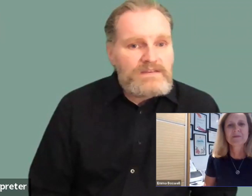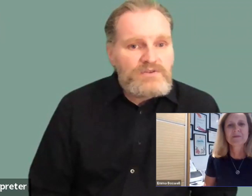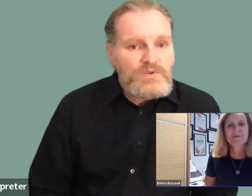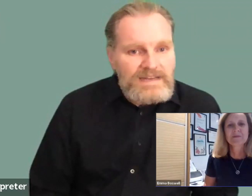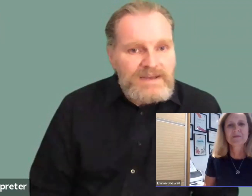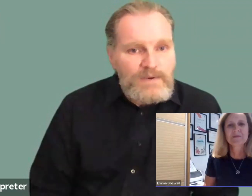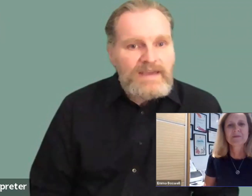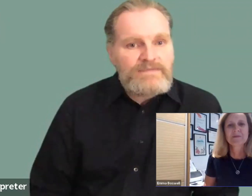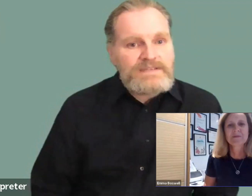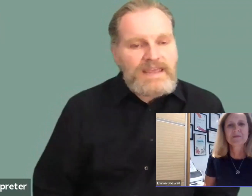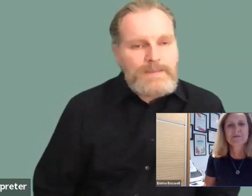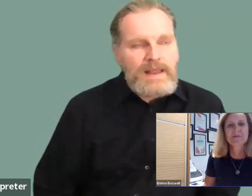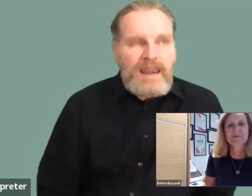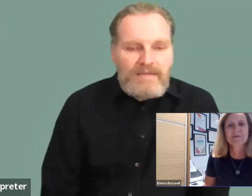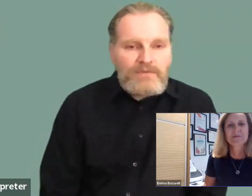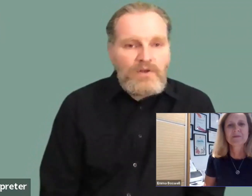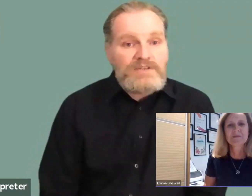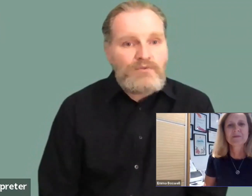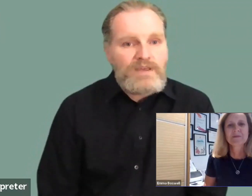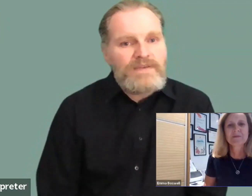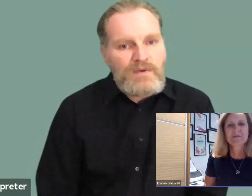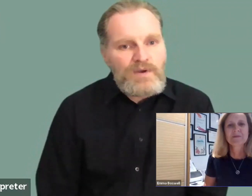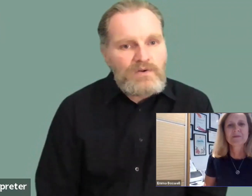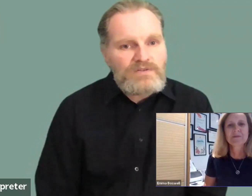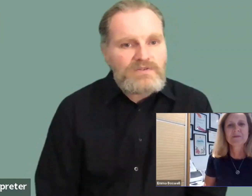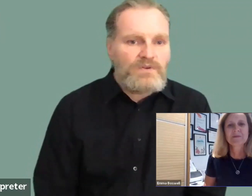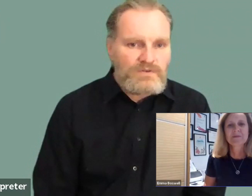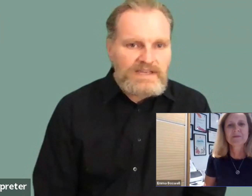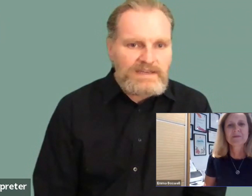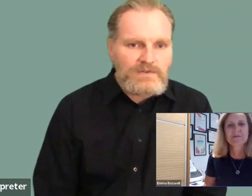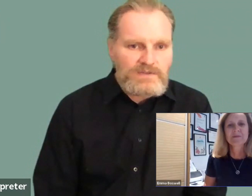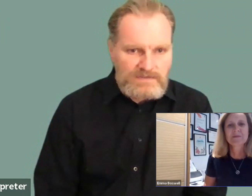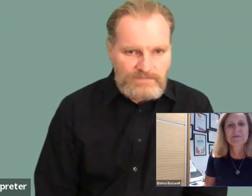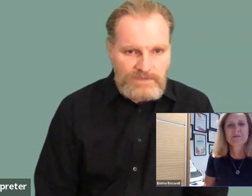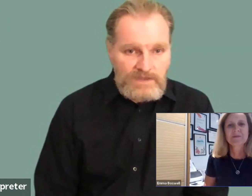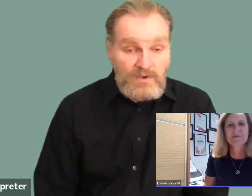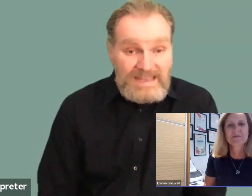they do not necessarily have the same level or degree of hearing loss or sight loss. Okay,